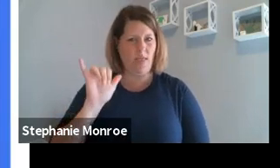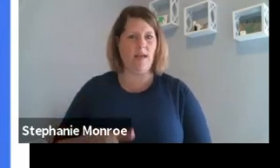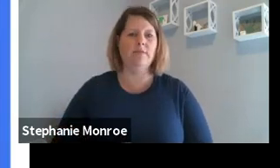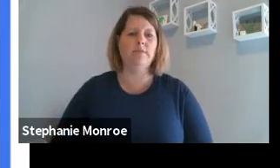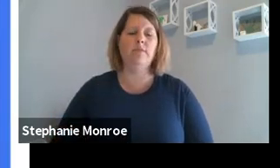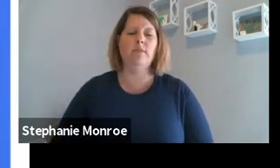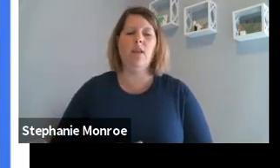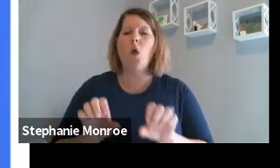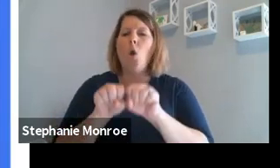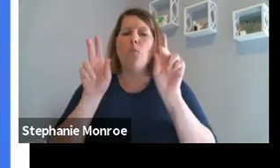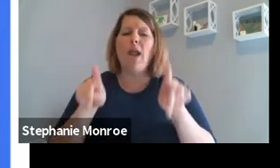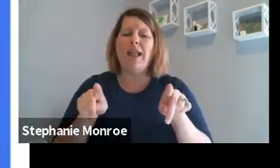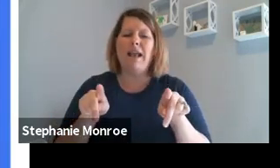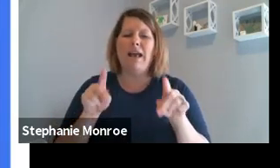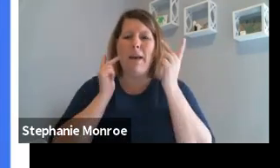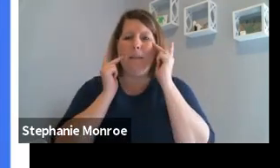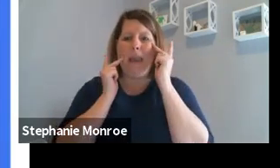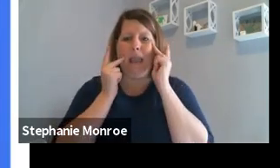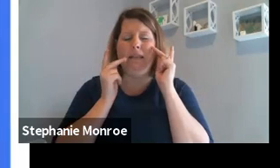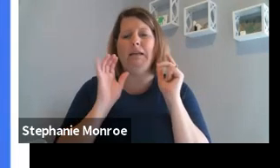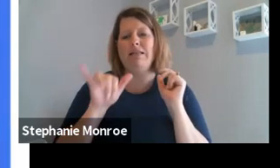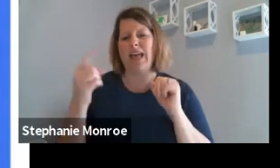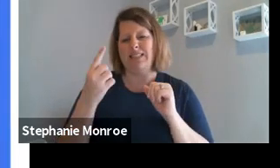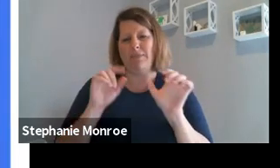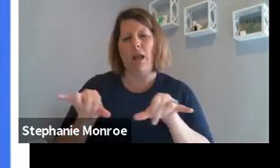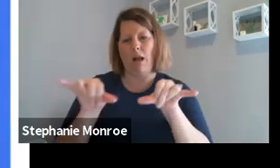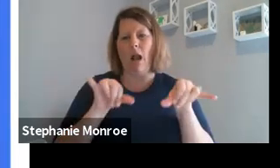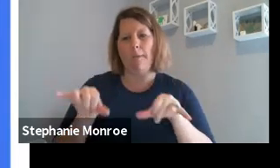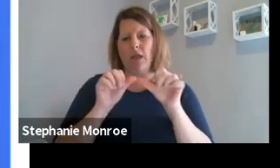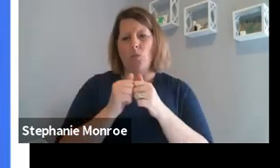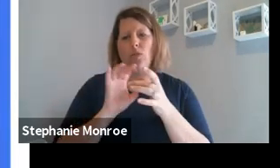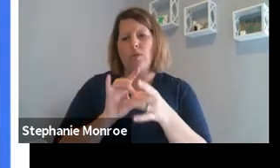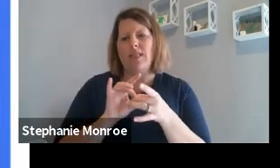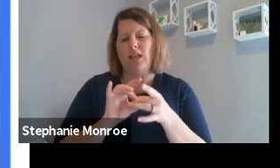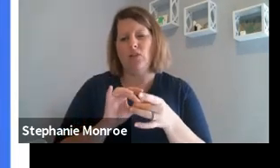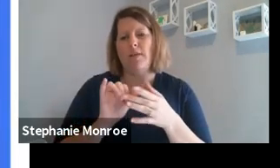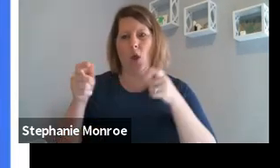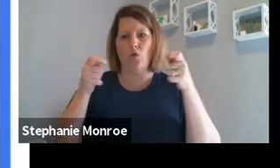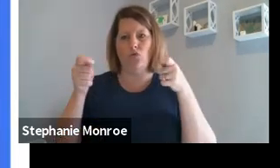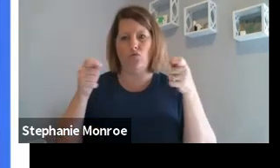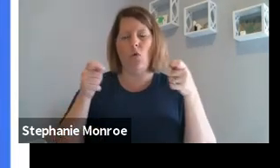Break-up panic is something that is very, very common to relationship that are controlling and that are abusive.